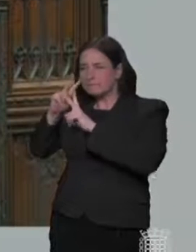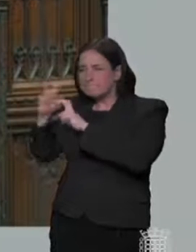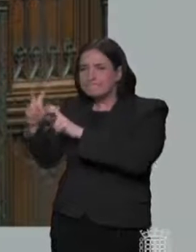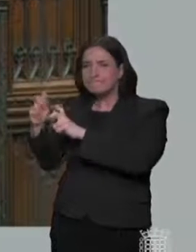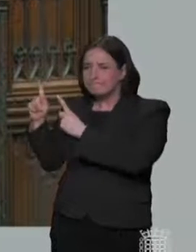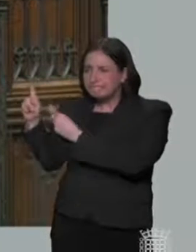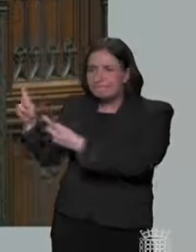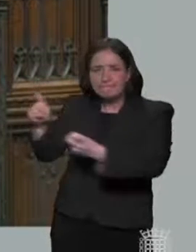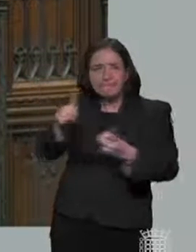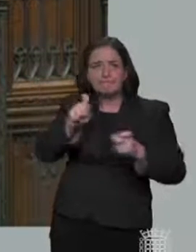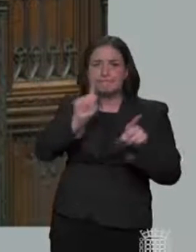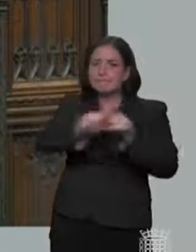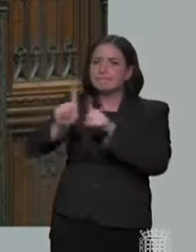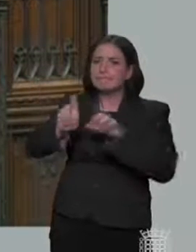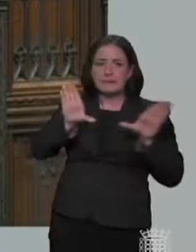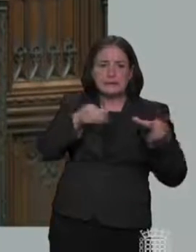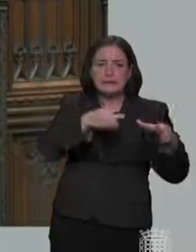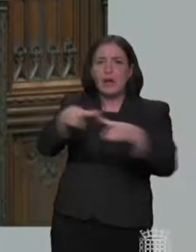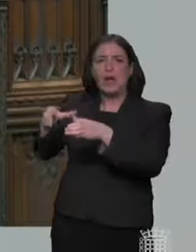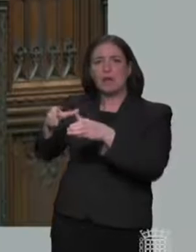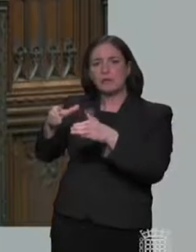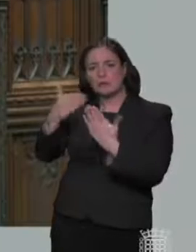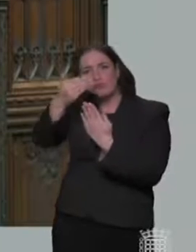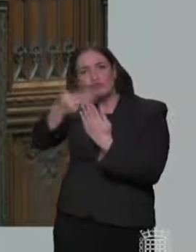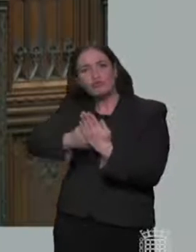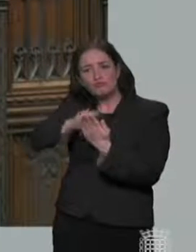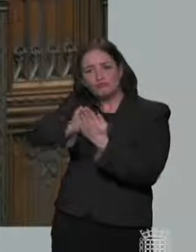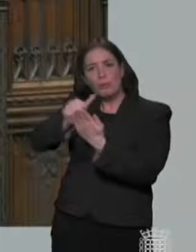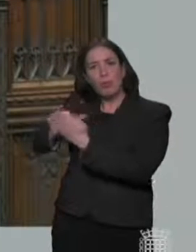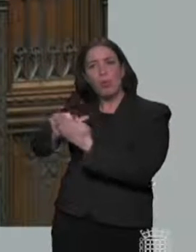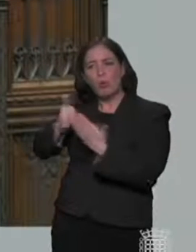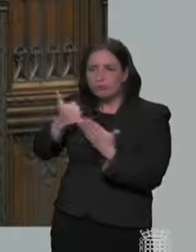across all of the departments of state listed in the schedule to the bill